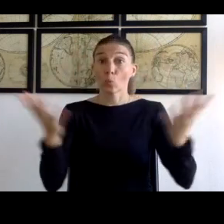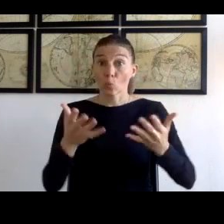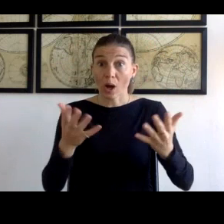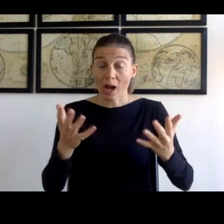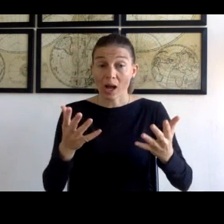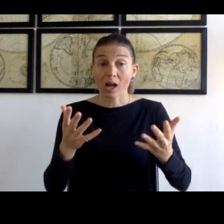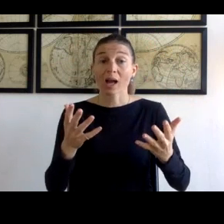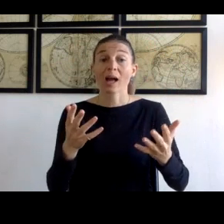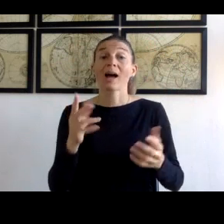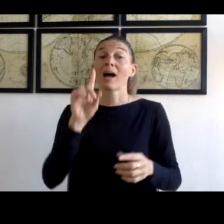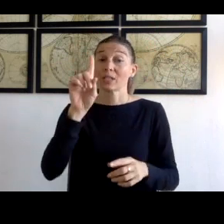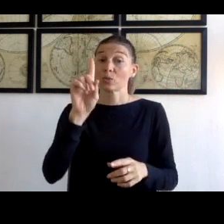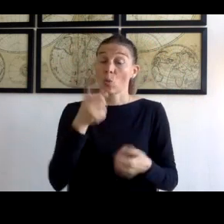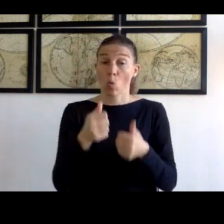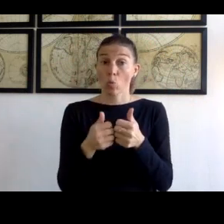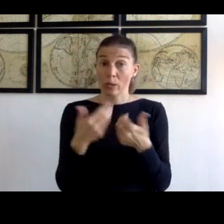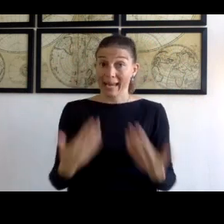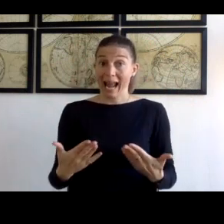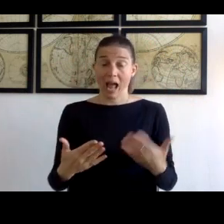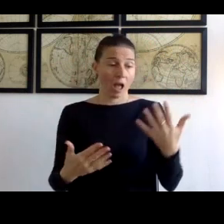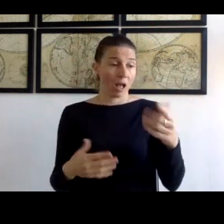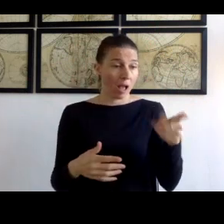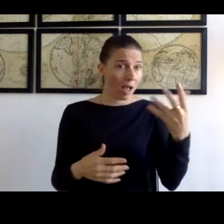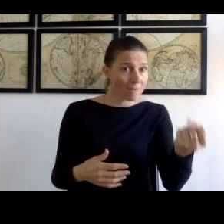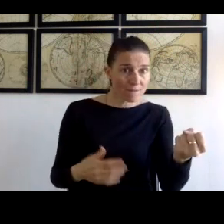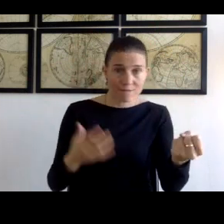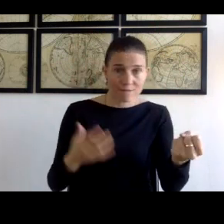among the different Electronic Communication Services,